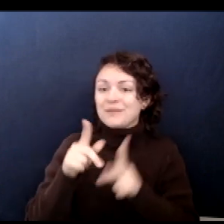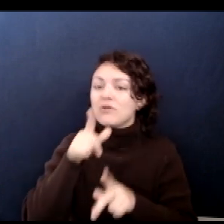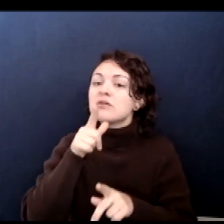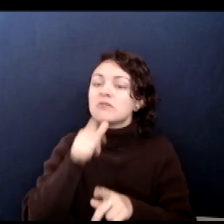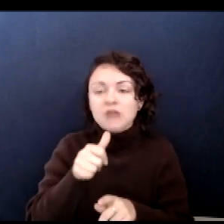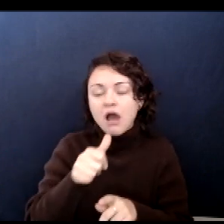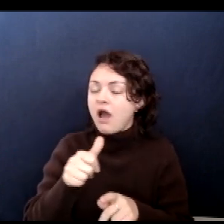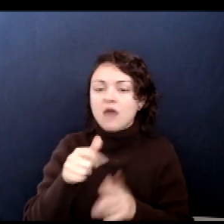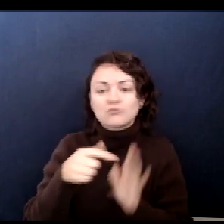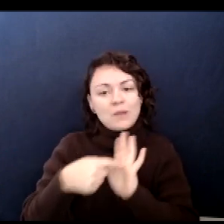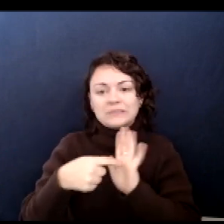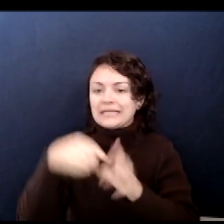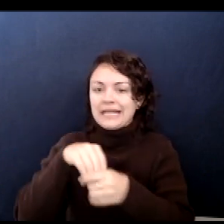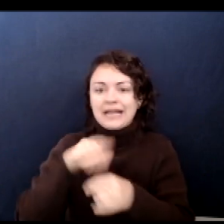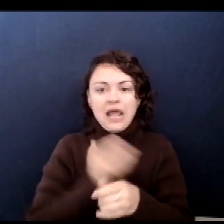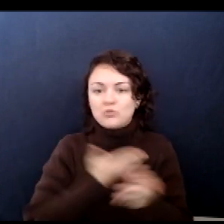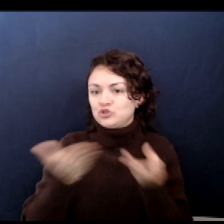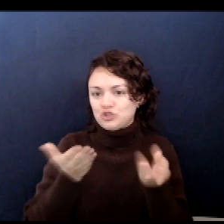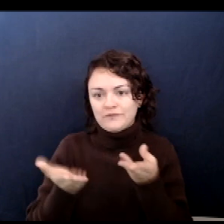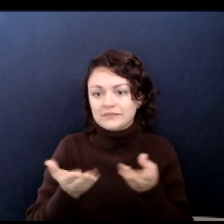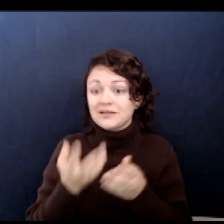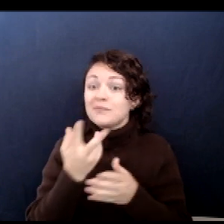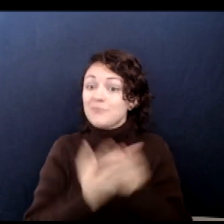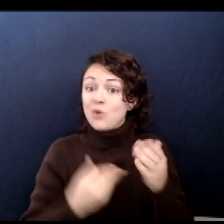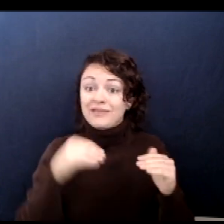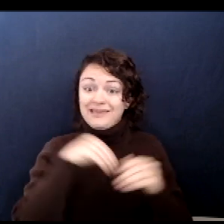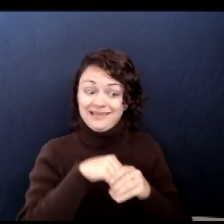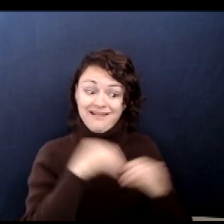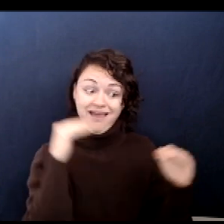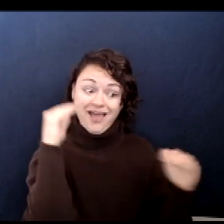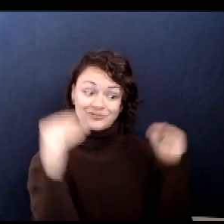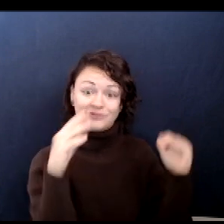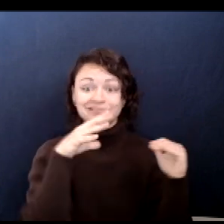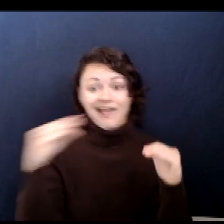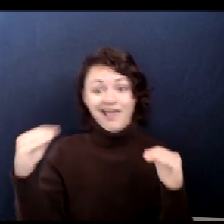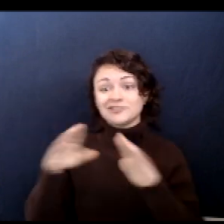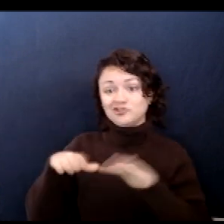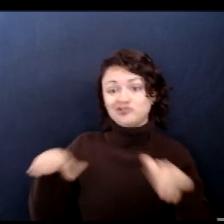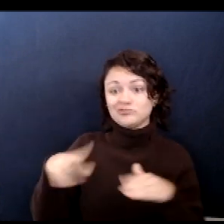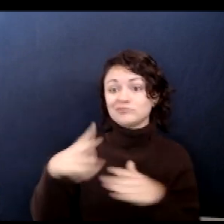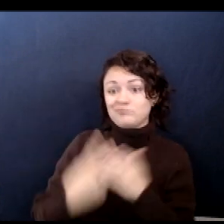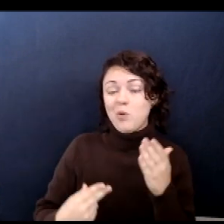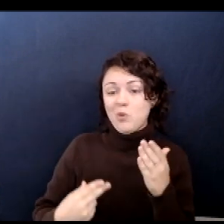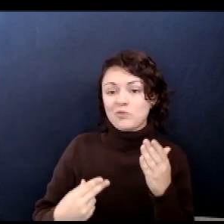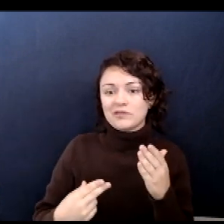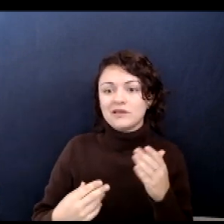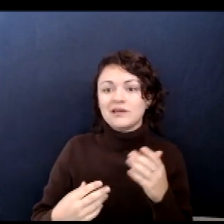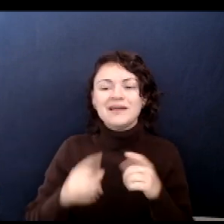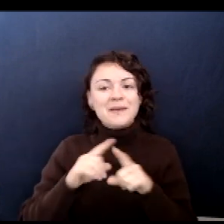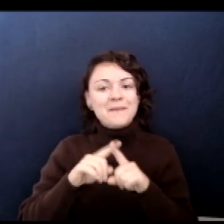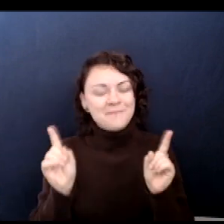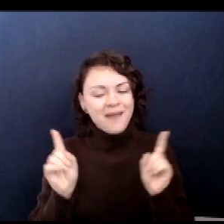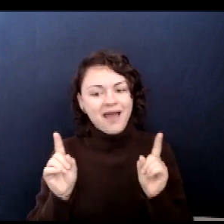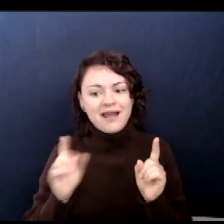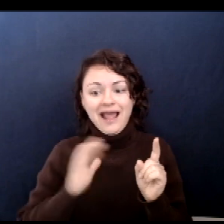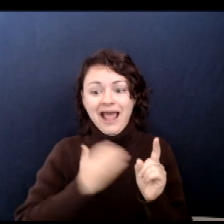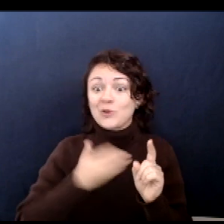This is true of both our adults and our children, but the scale is much larger for our children members.